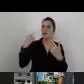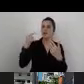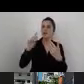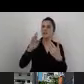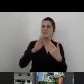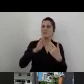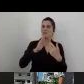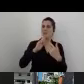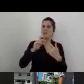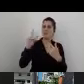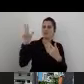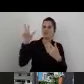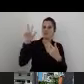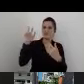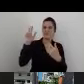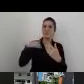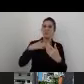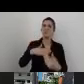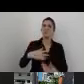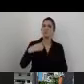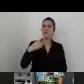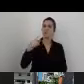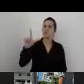I just want to say that Luis did an amazing job,